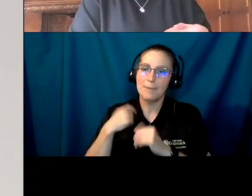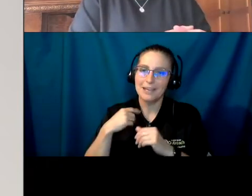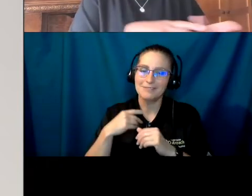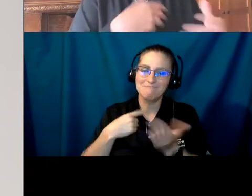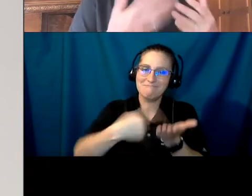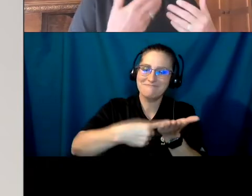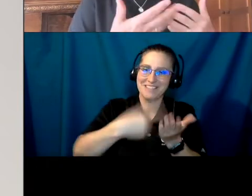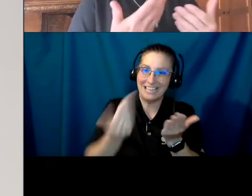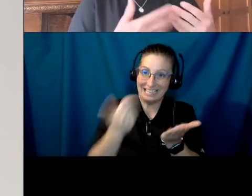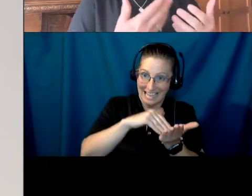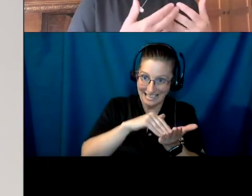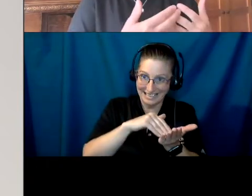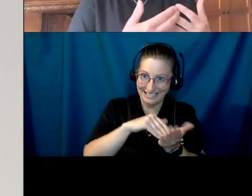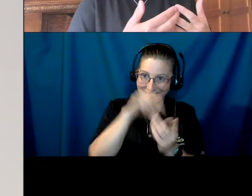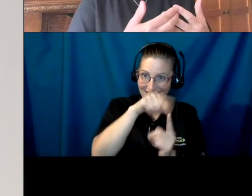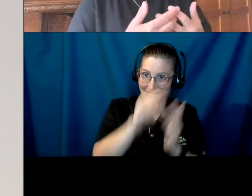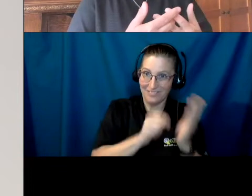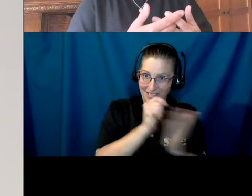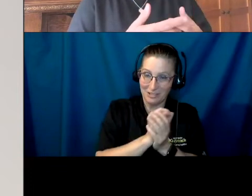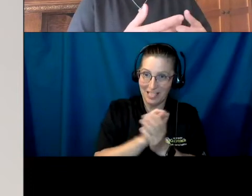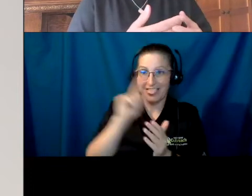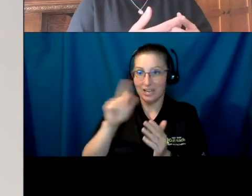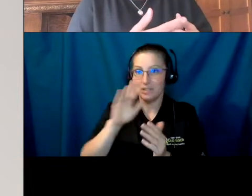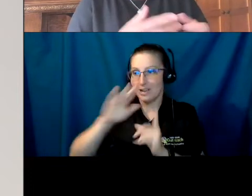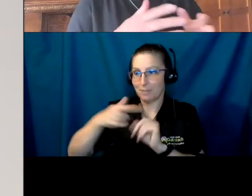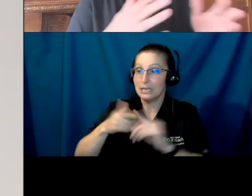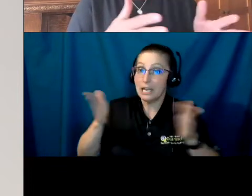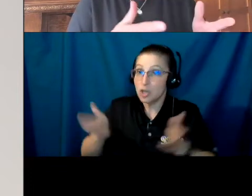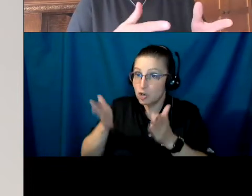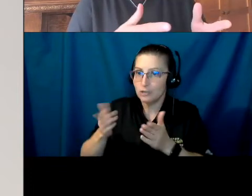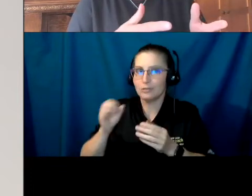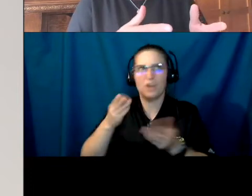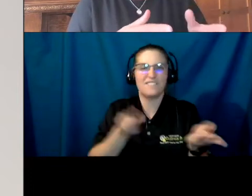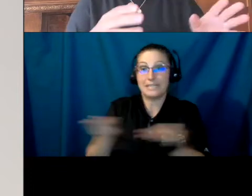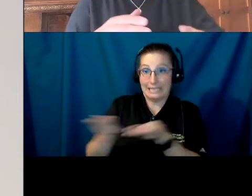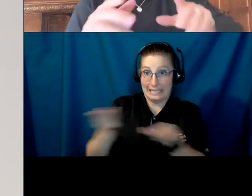when we talk about encouraging interactions or facilitating interactions. Because even